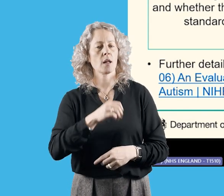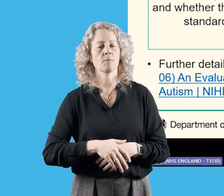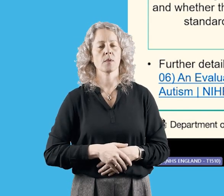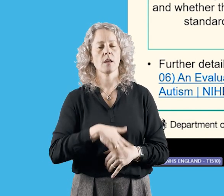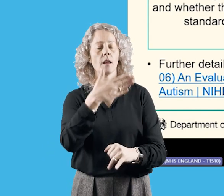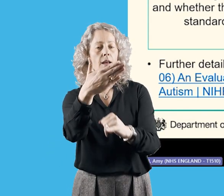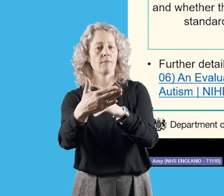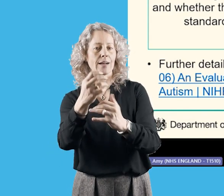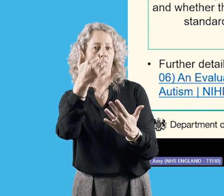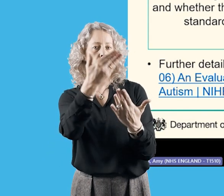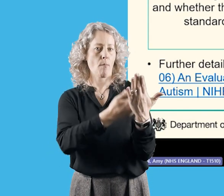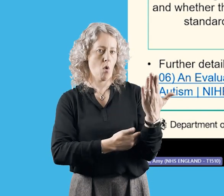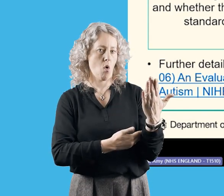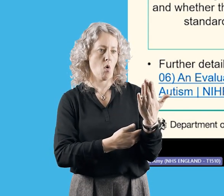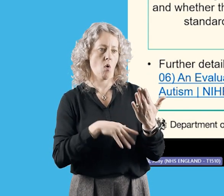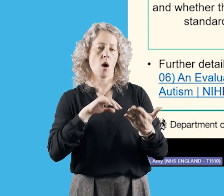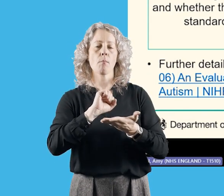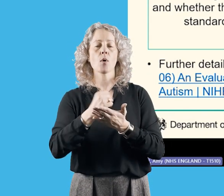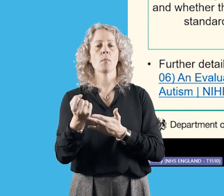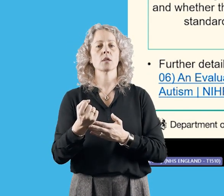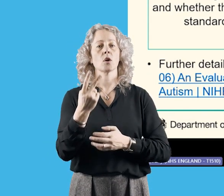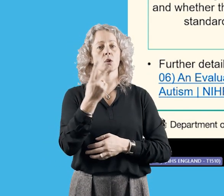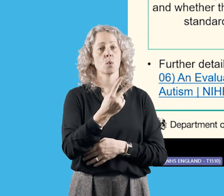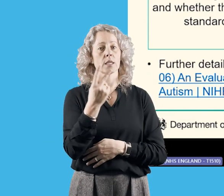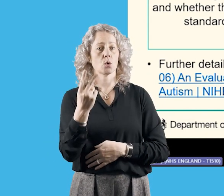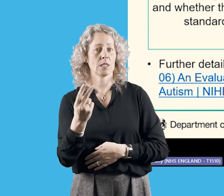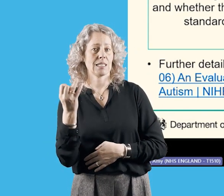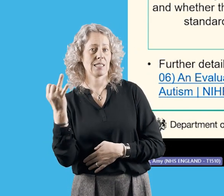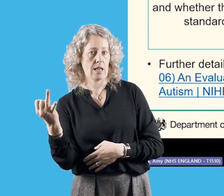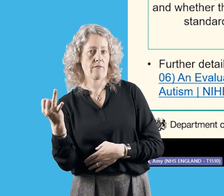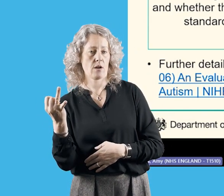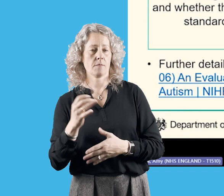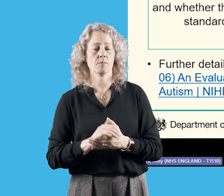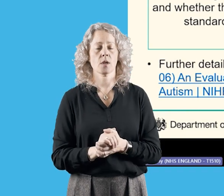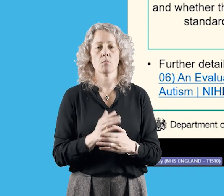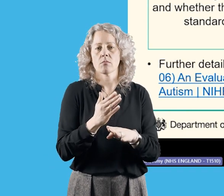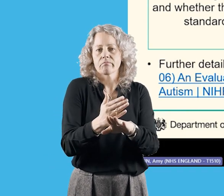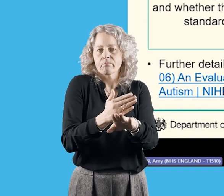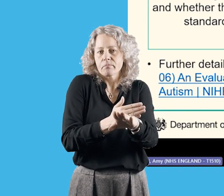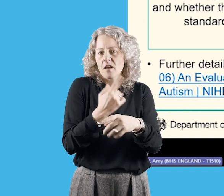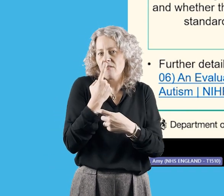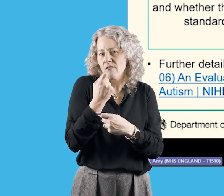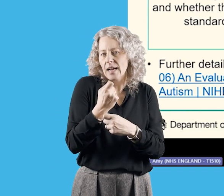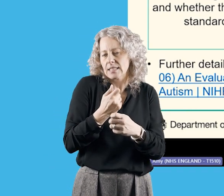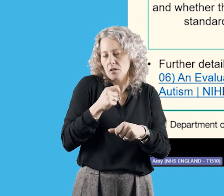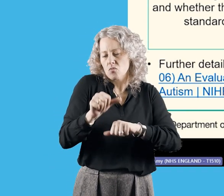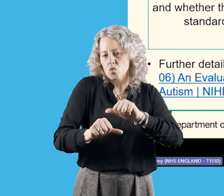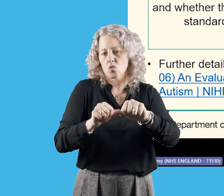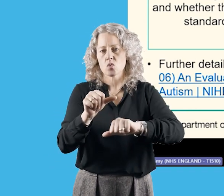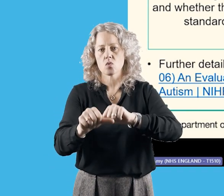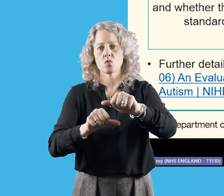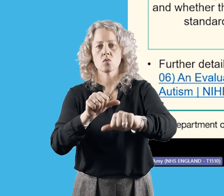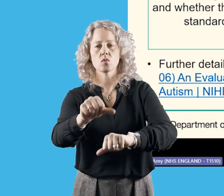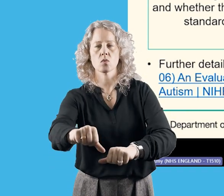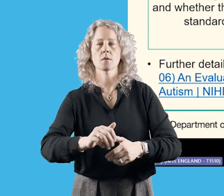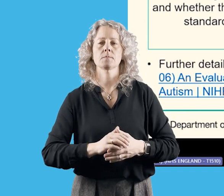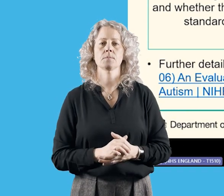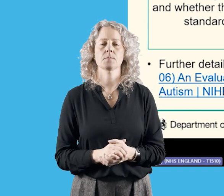is expected to be published in 2027 with interim findings expected as the work progresses, we expect to notify the